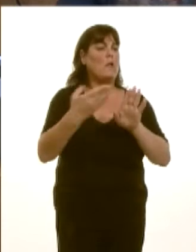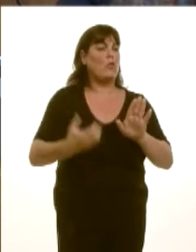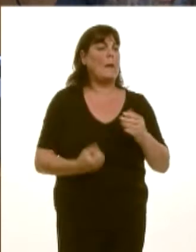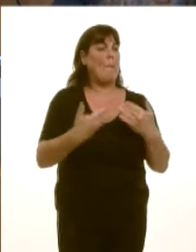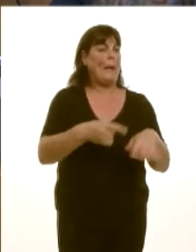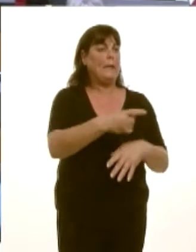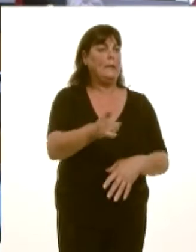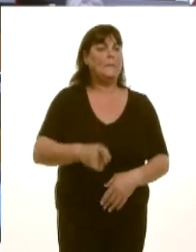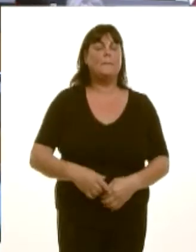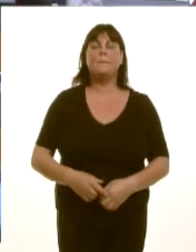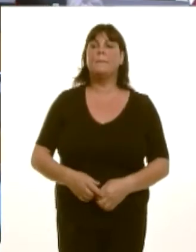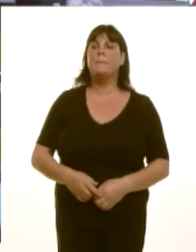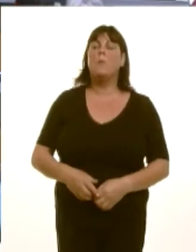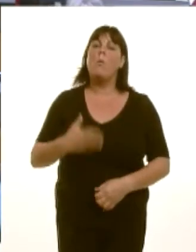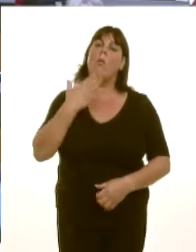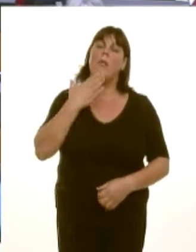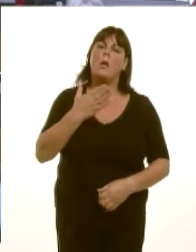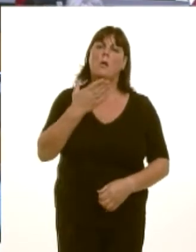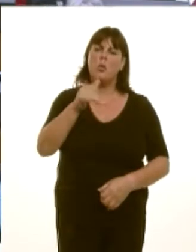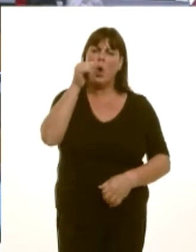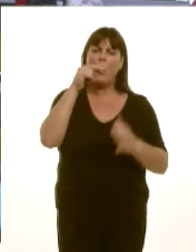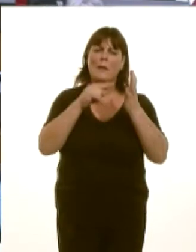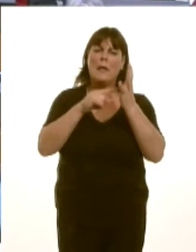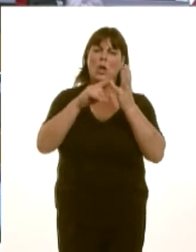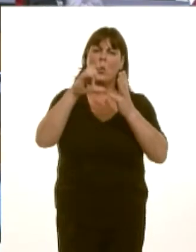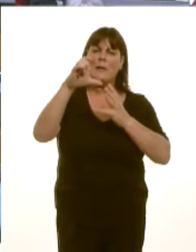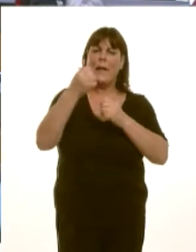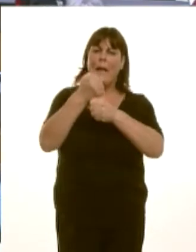I am sure that you are aware of the Wales TUC Saving our Safety Net campaign on the